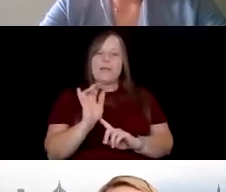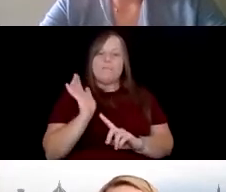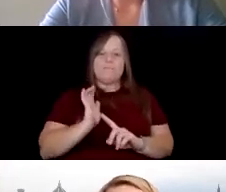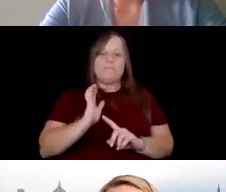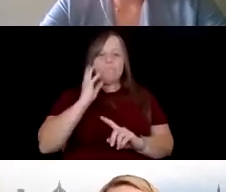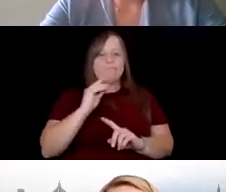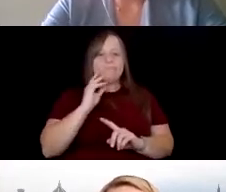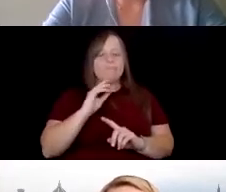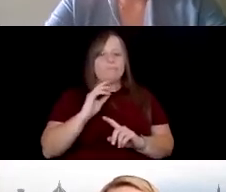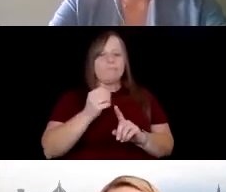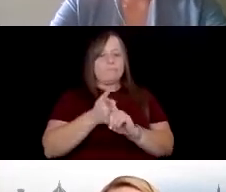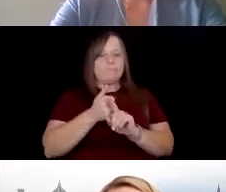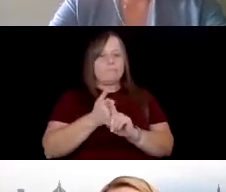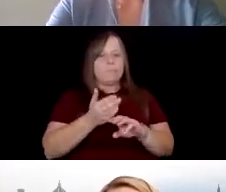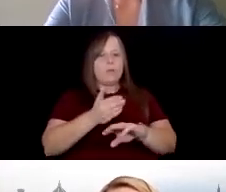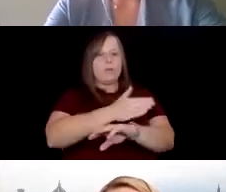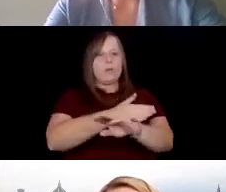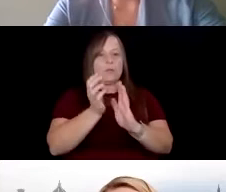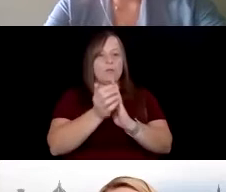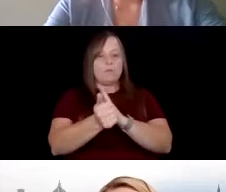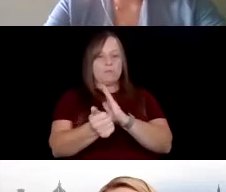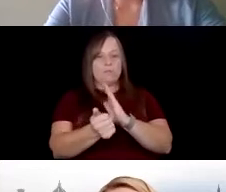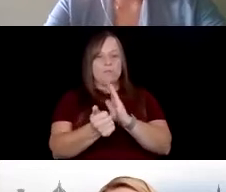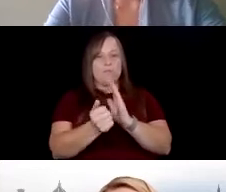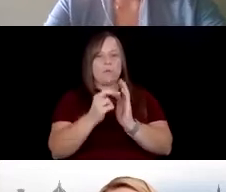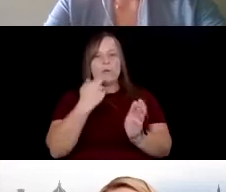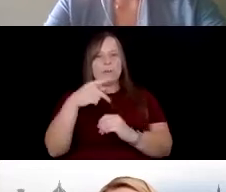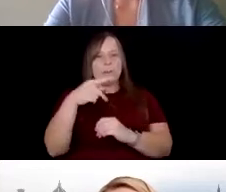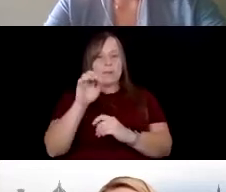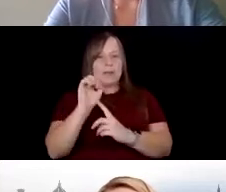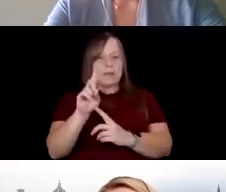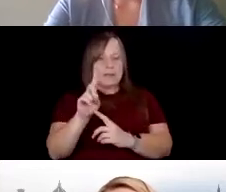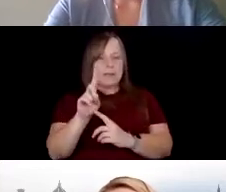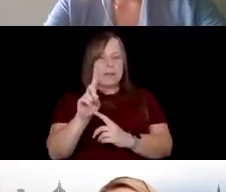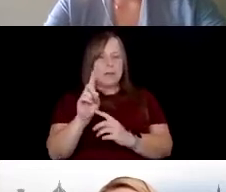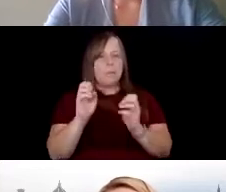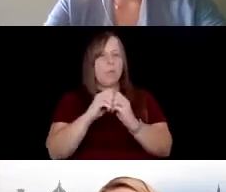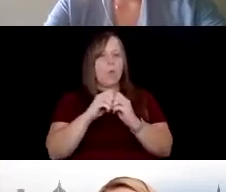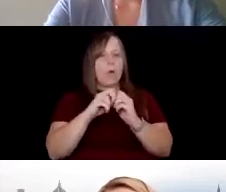can in itself increase the risk and severity of PTSD. Essentially, it's gonna make you more vulnerable